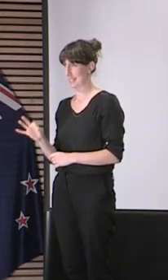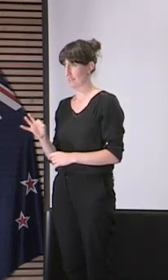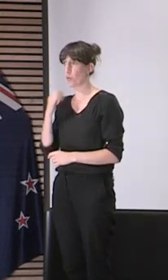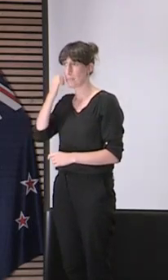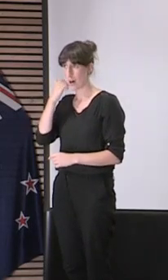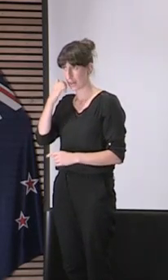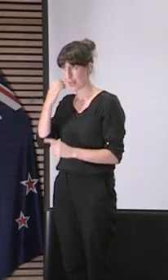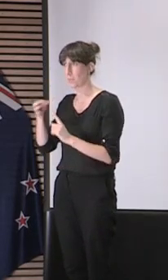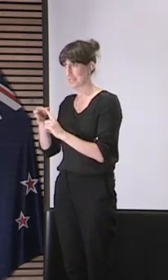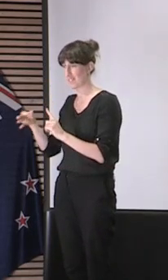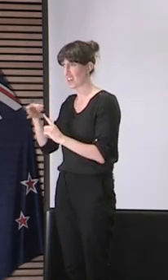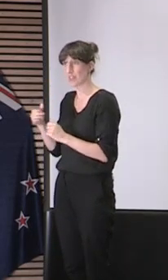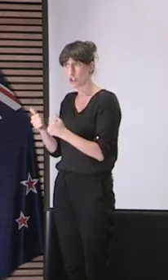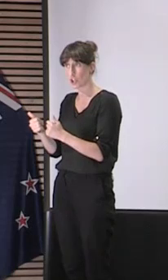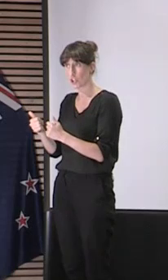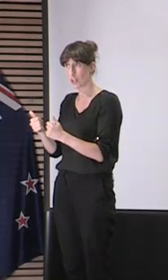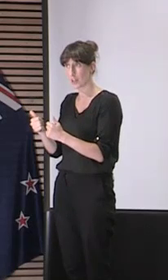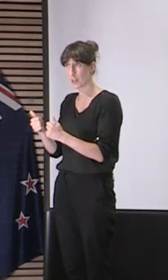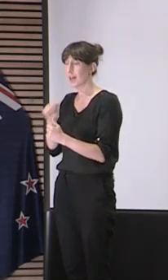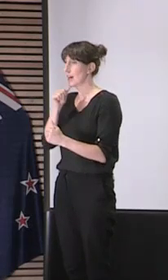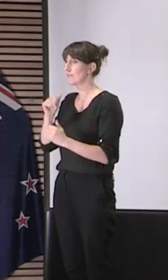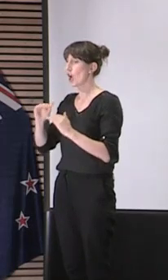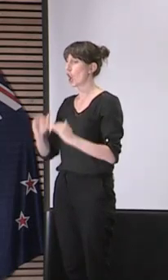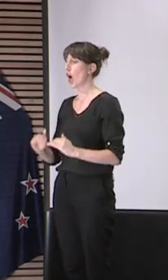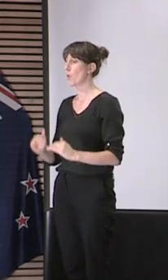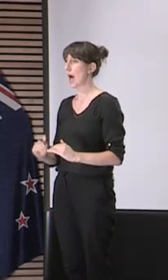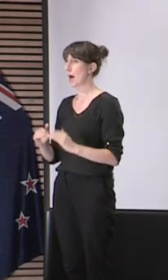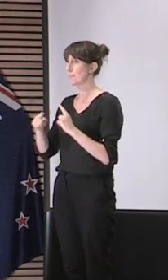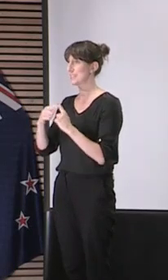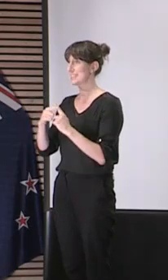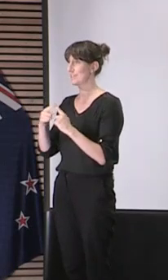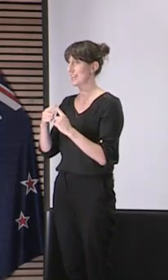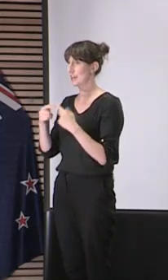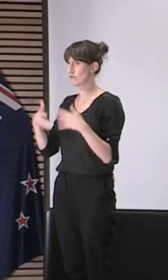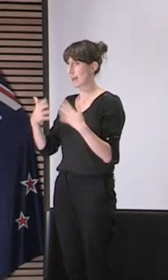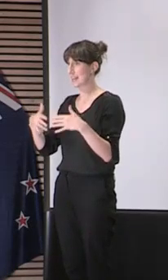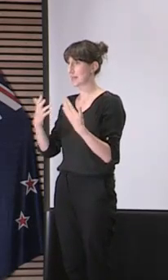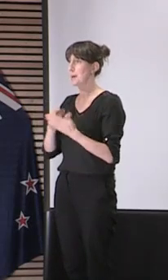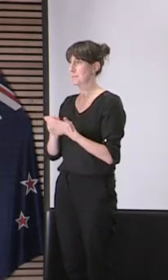those up but they are between 1% and 2% for Maori and Pacific, which is good. In